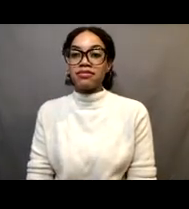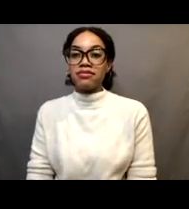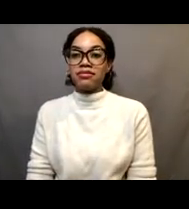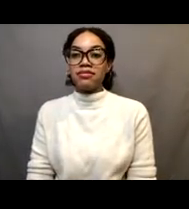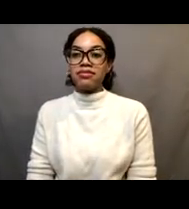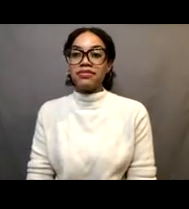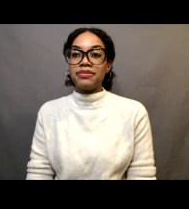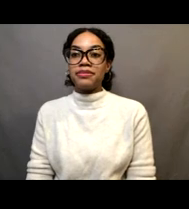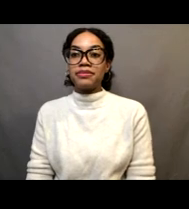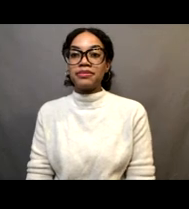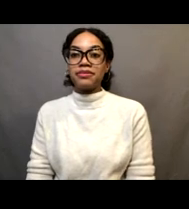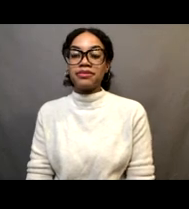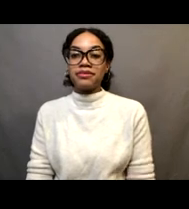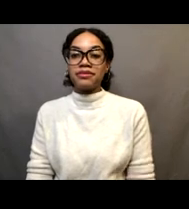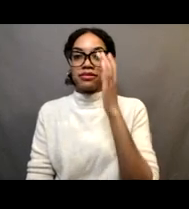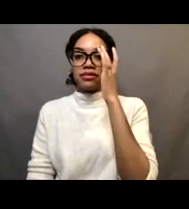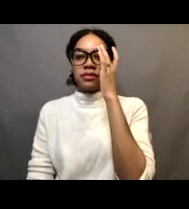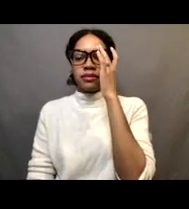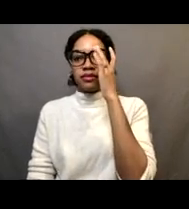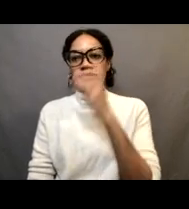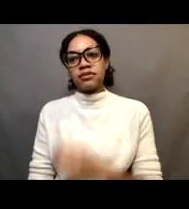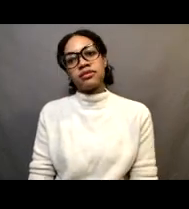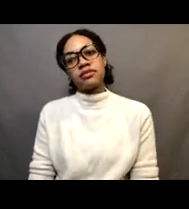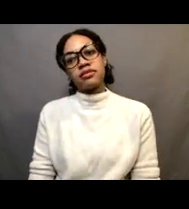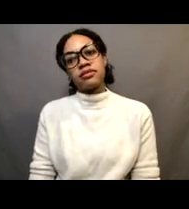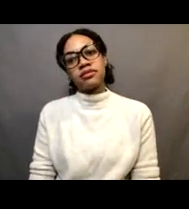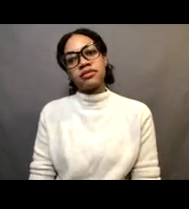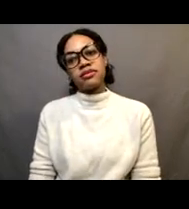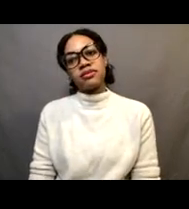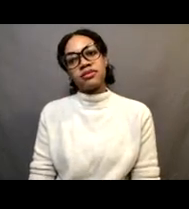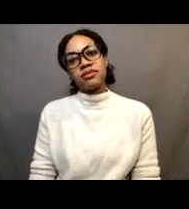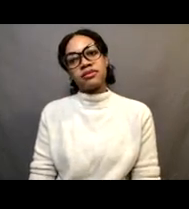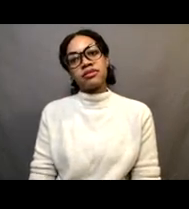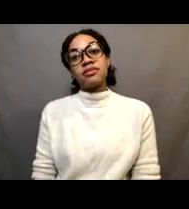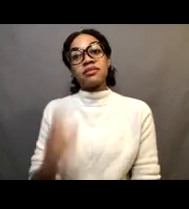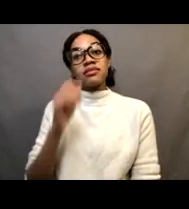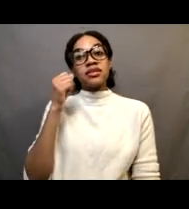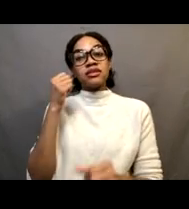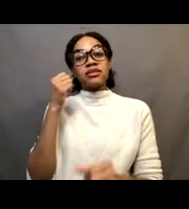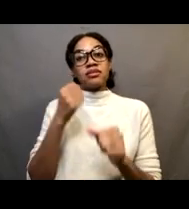Okay, in our cardboard house trials though when I had my calendar out,